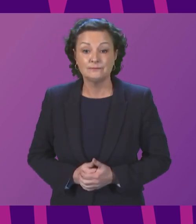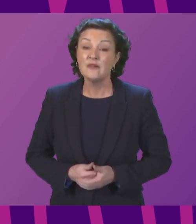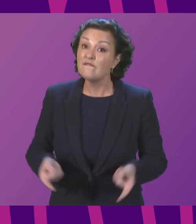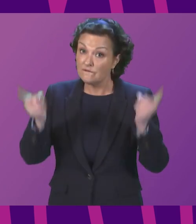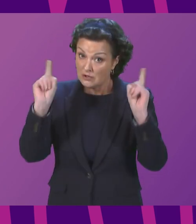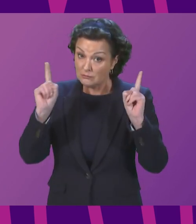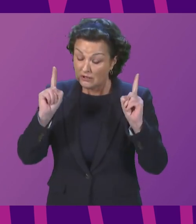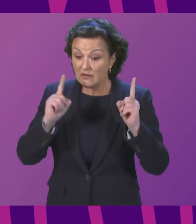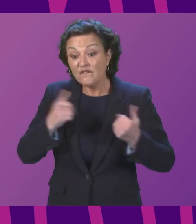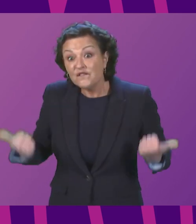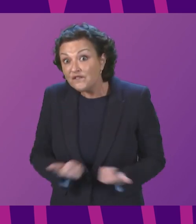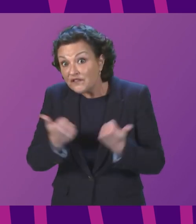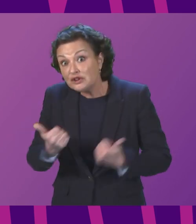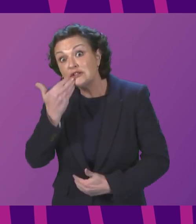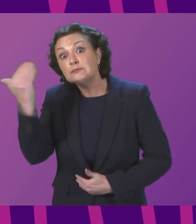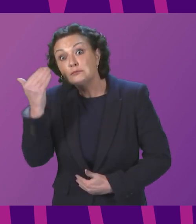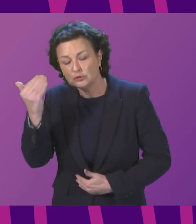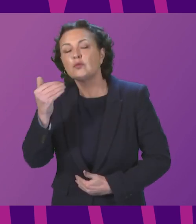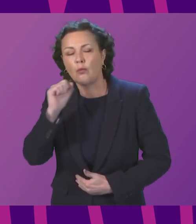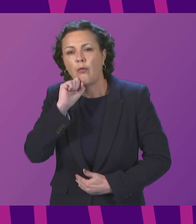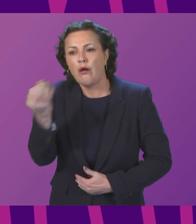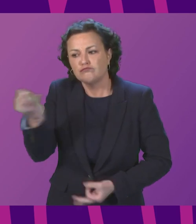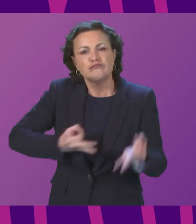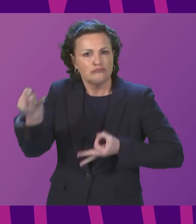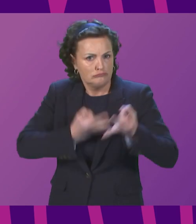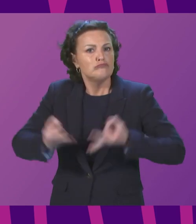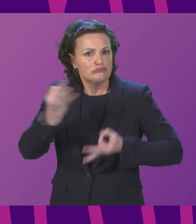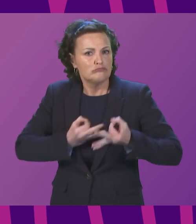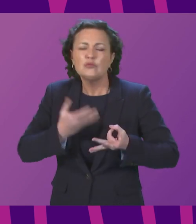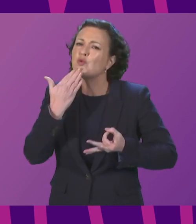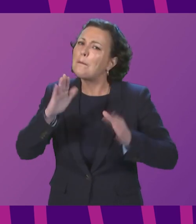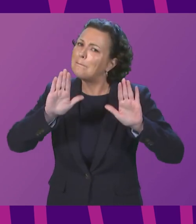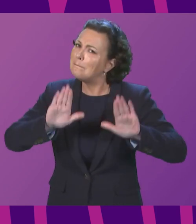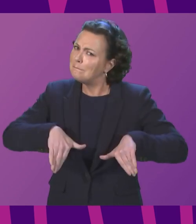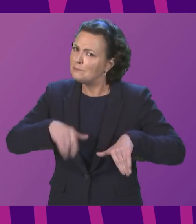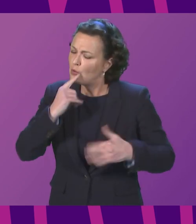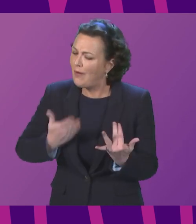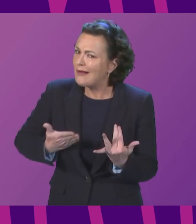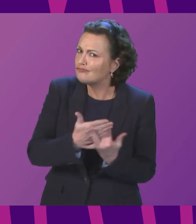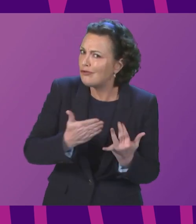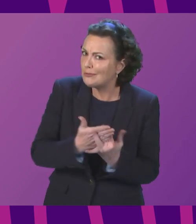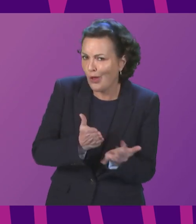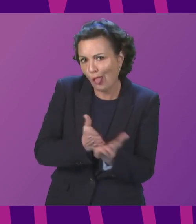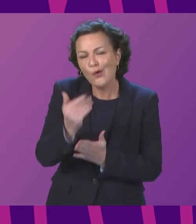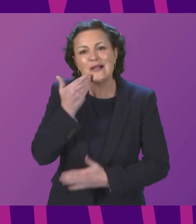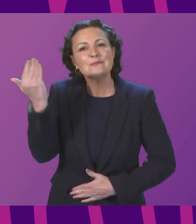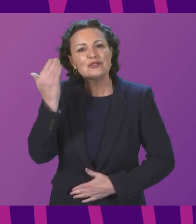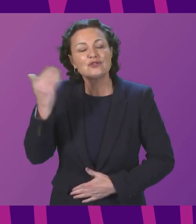take questions at the end of her statement, so there should be no interventions or interruptions.